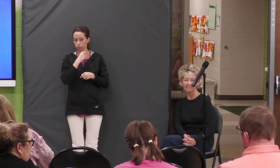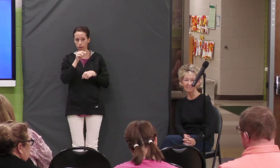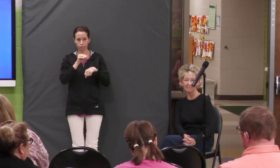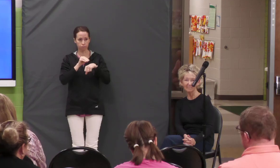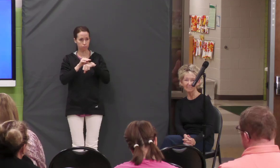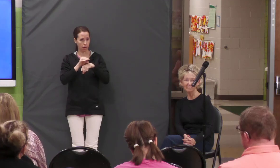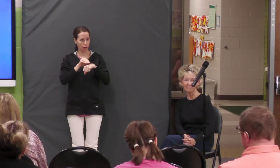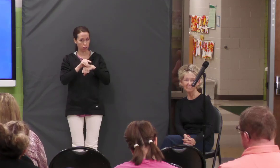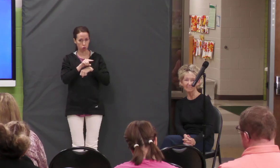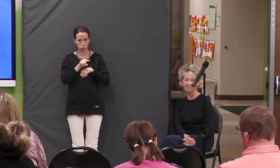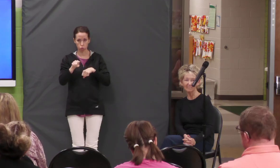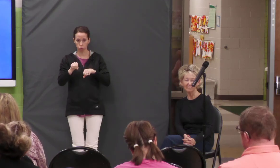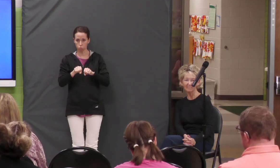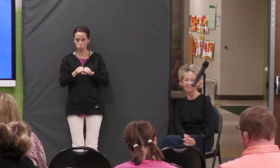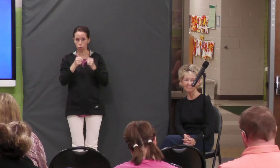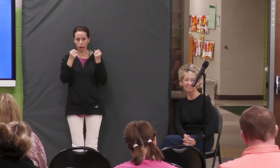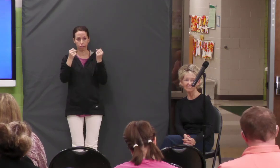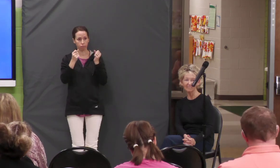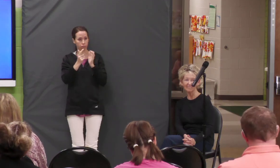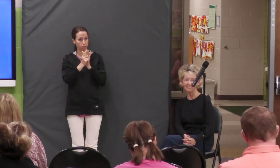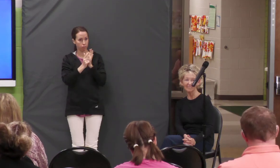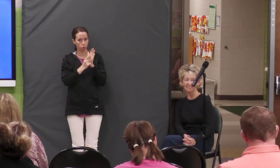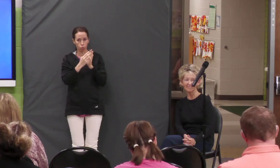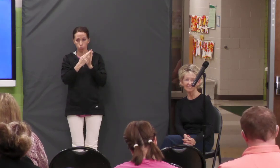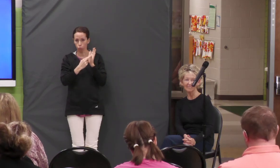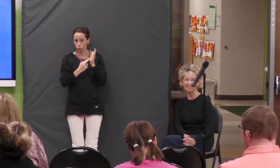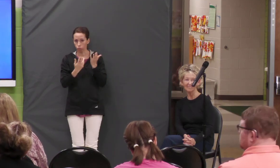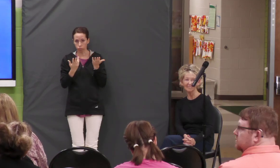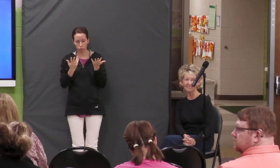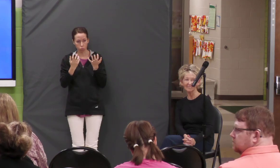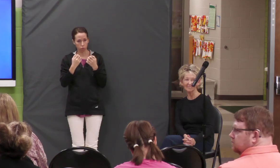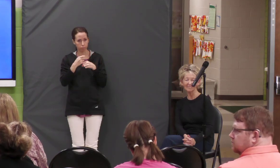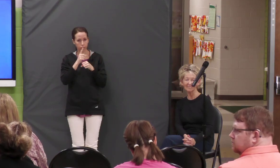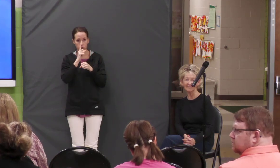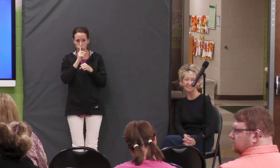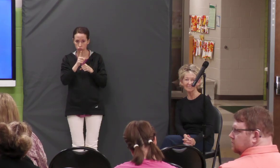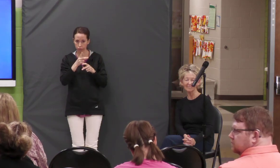would be a violation of some other rules somewhere else and end up getting people in